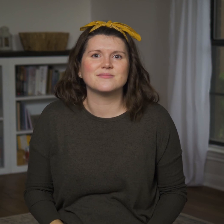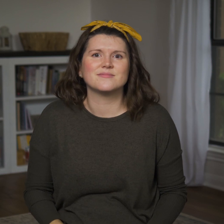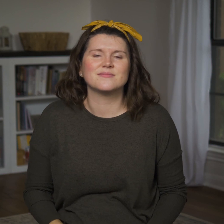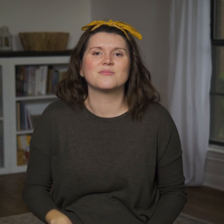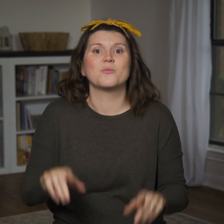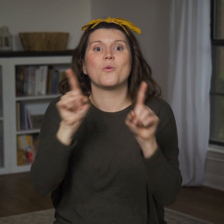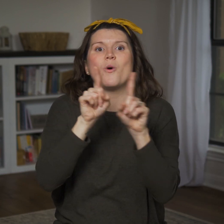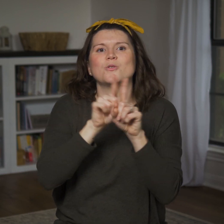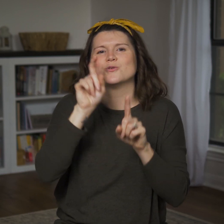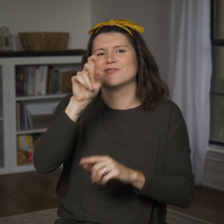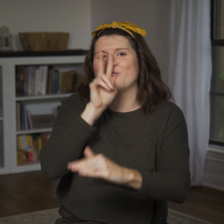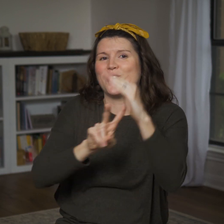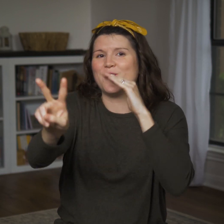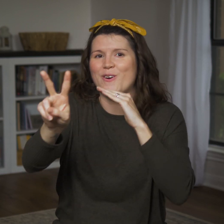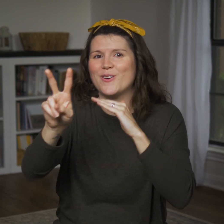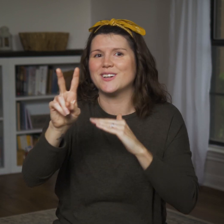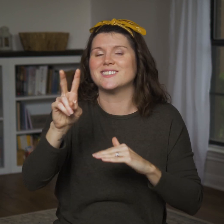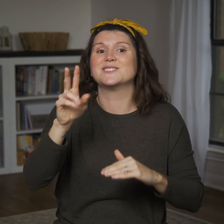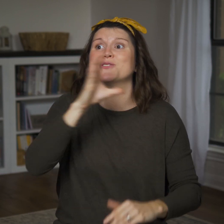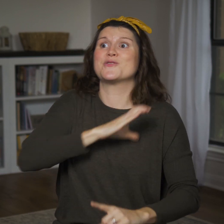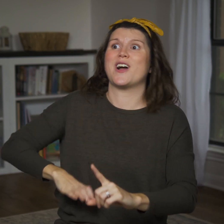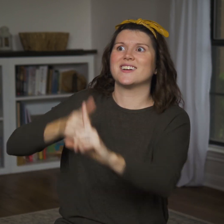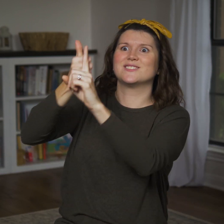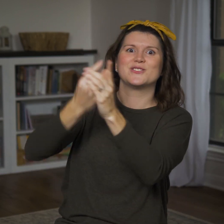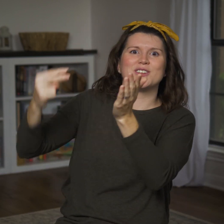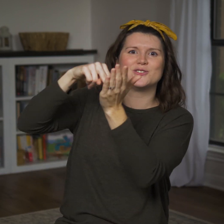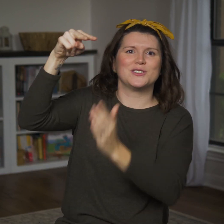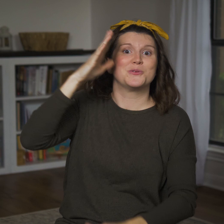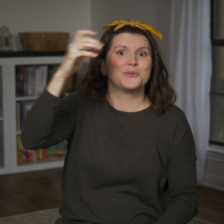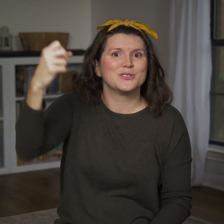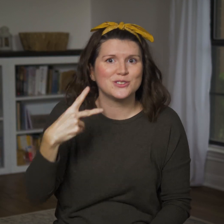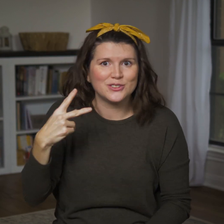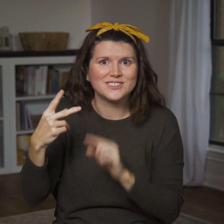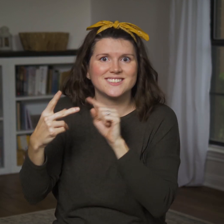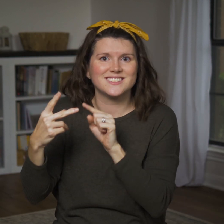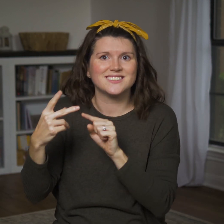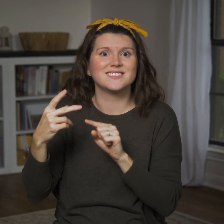But we also get to look forward to the return of the resurrected Christ.